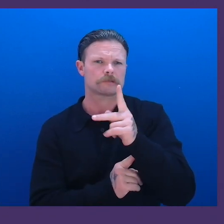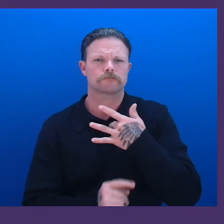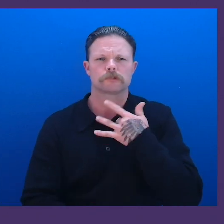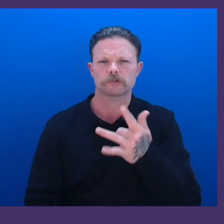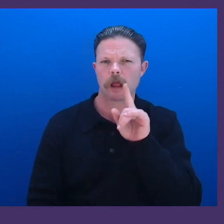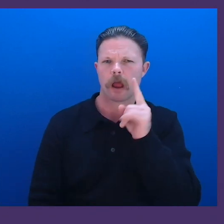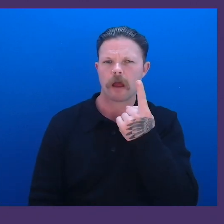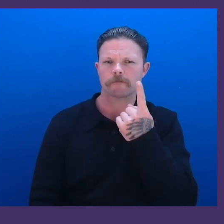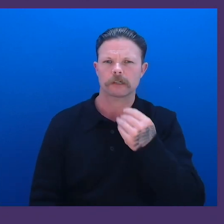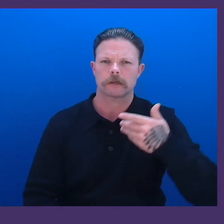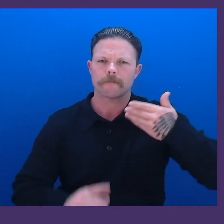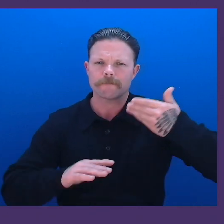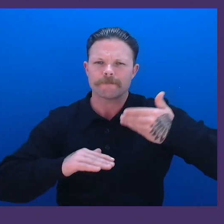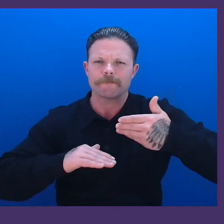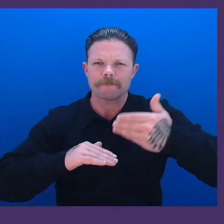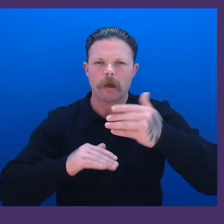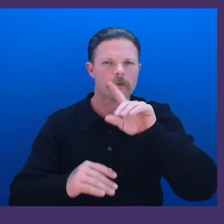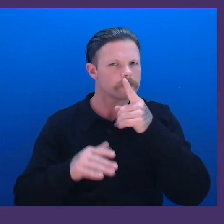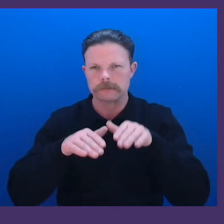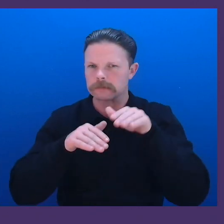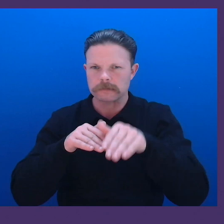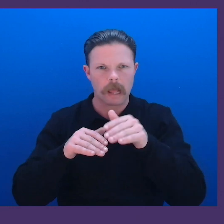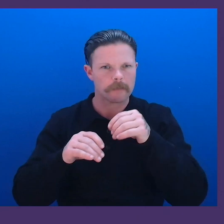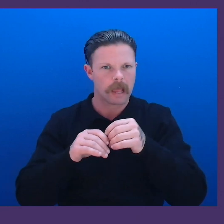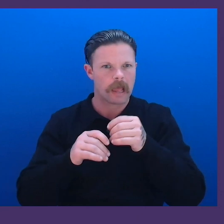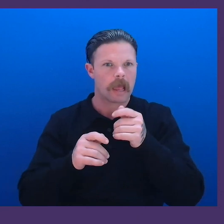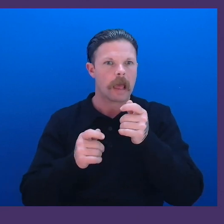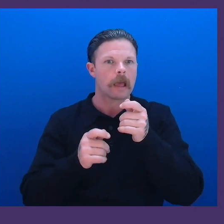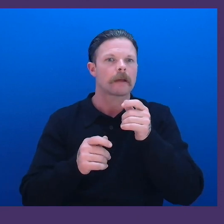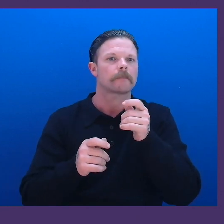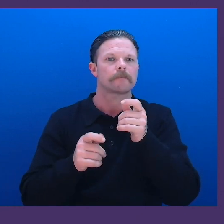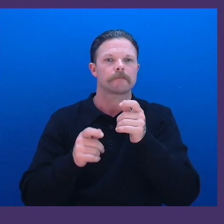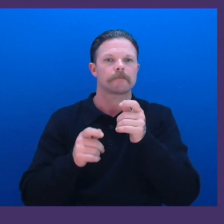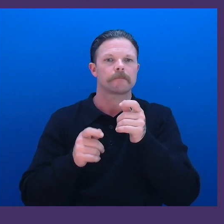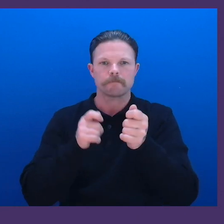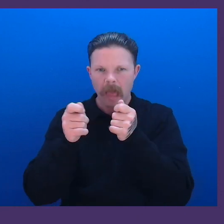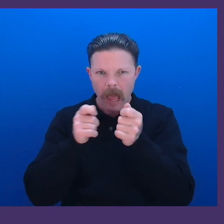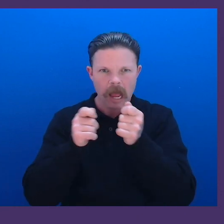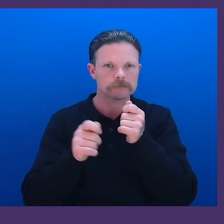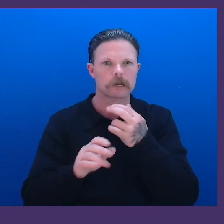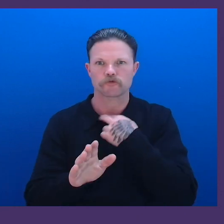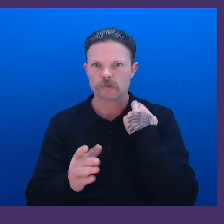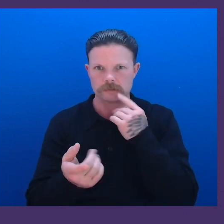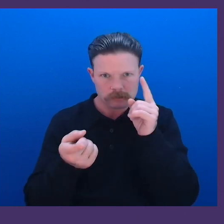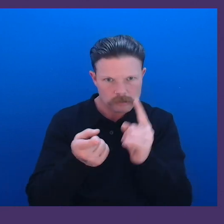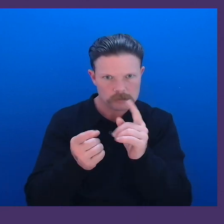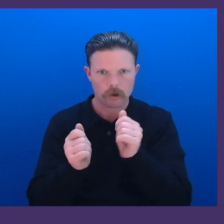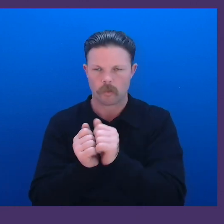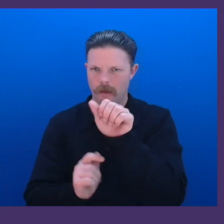and managing risks associated with AI. When you're thinking about mapping risks,